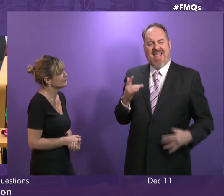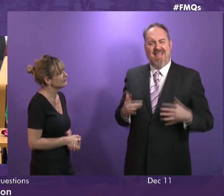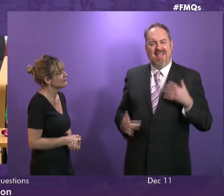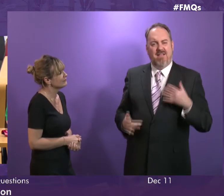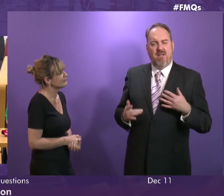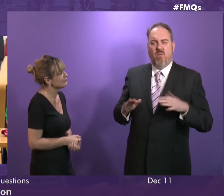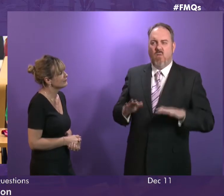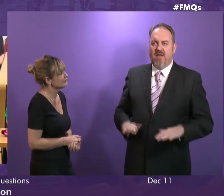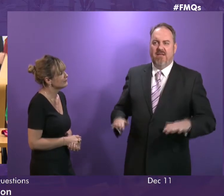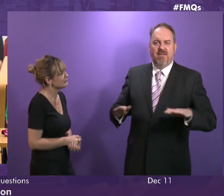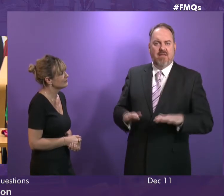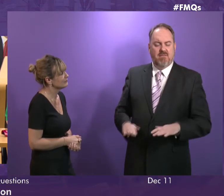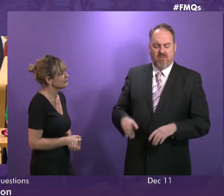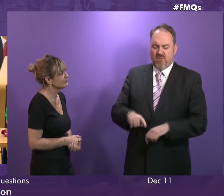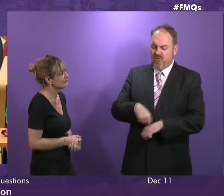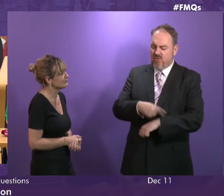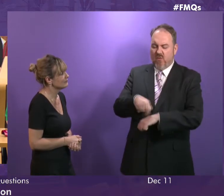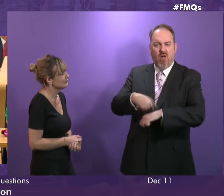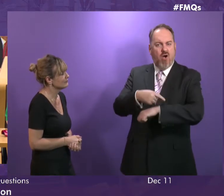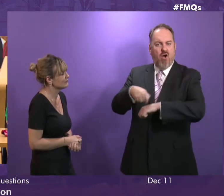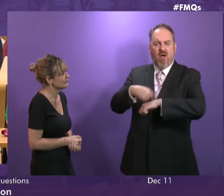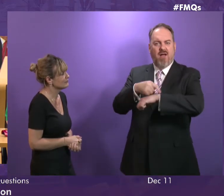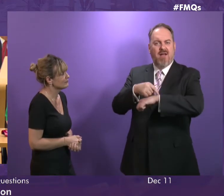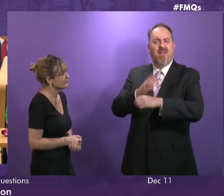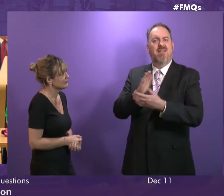Quarterly figures that were released yesterday confirm that the proportion of people who